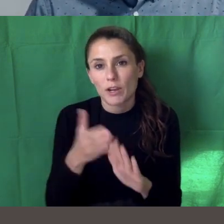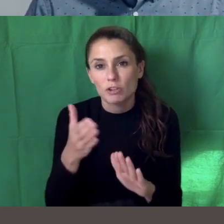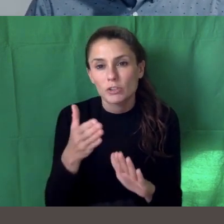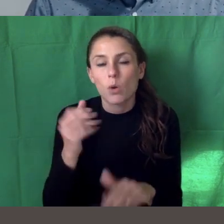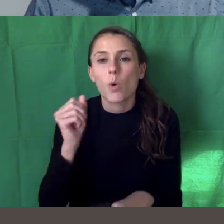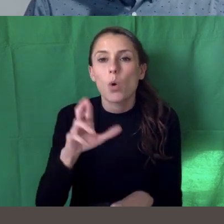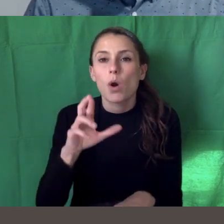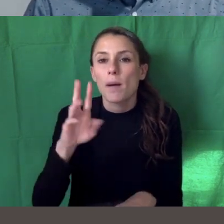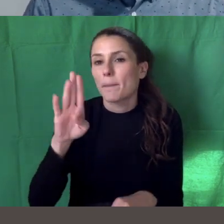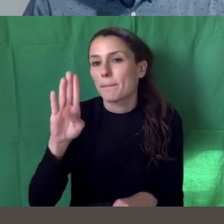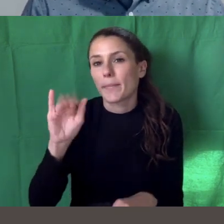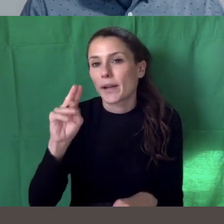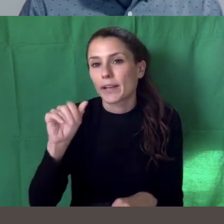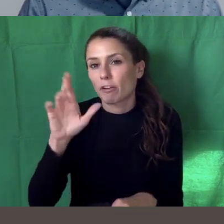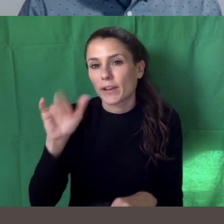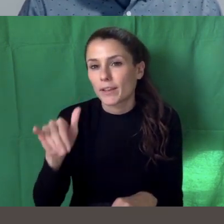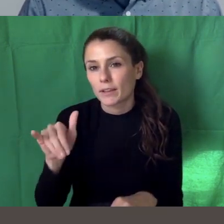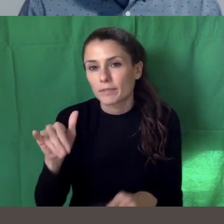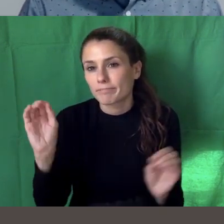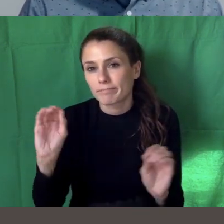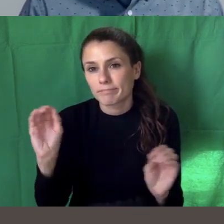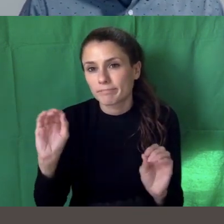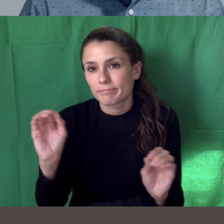or binary operators or anything like that.